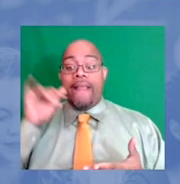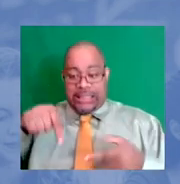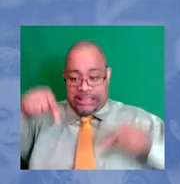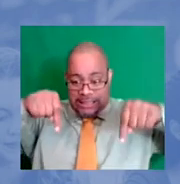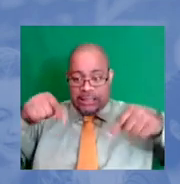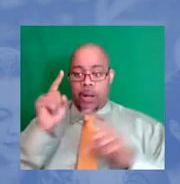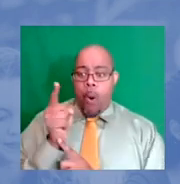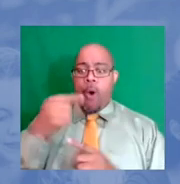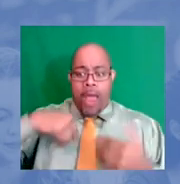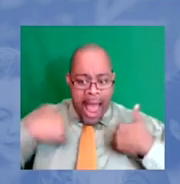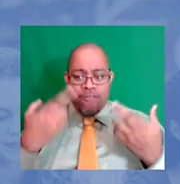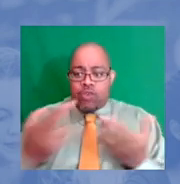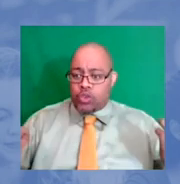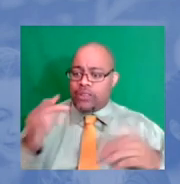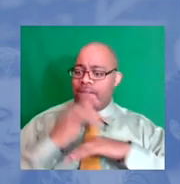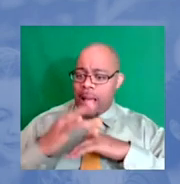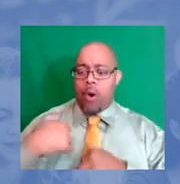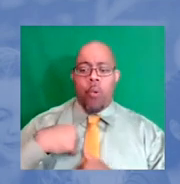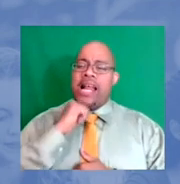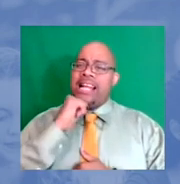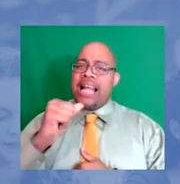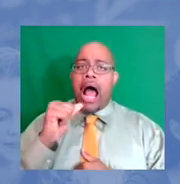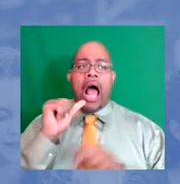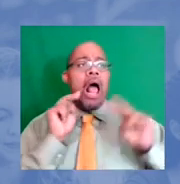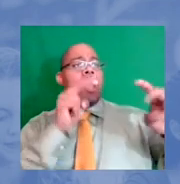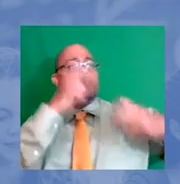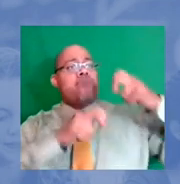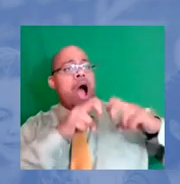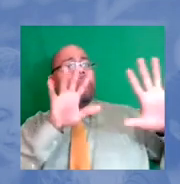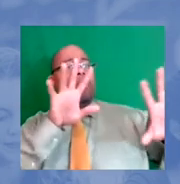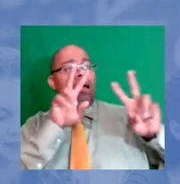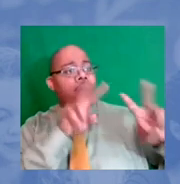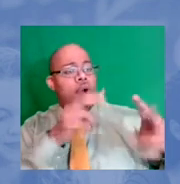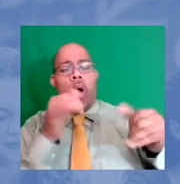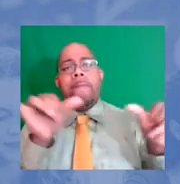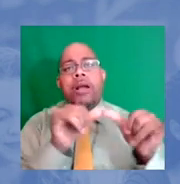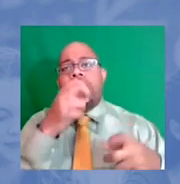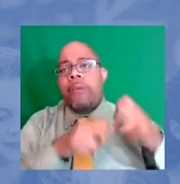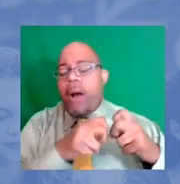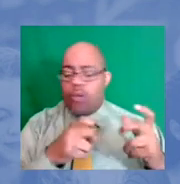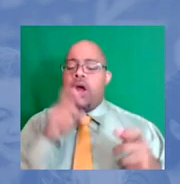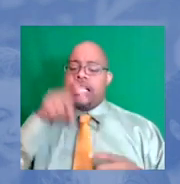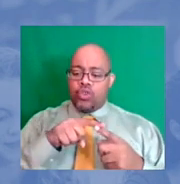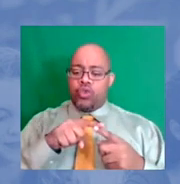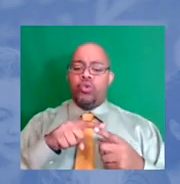AND WE'RE NOT GOING TO ADMIRE THE PROBLEM OR AS PEDRO SAID MEASURE THE PROBLEM. WE DON'T NEED TO MEASURE IT OR ADMIRE IT. IT'S TIME FOR ACTION.